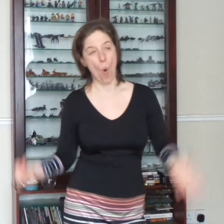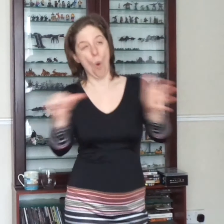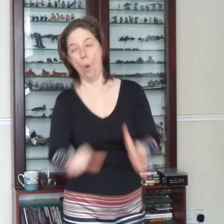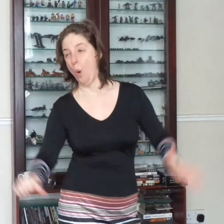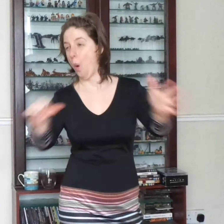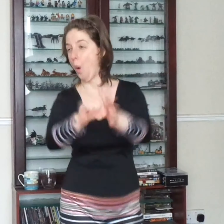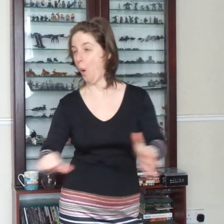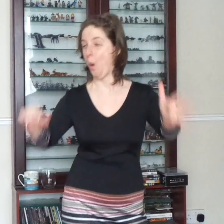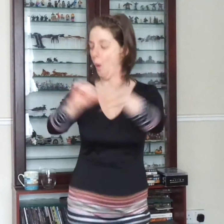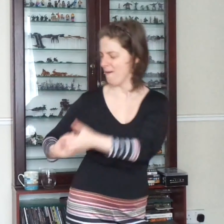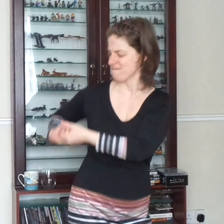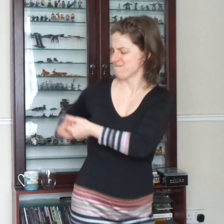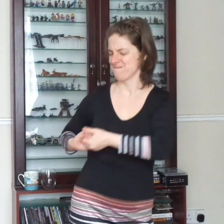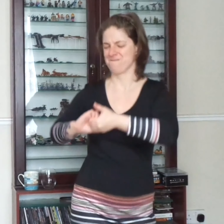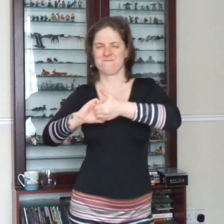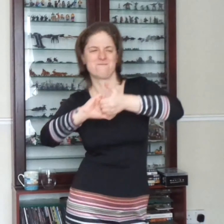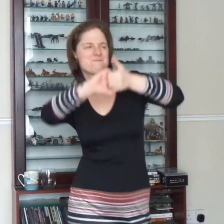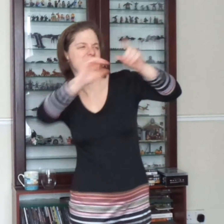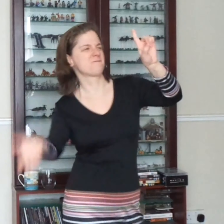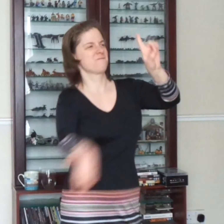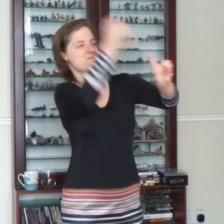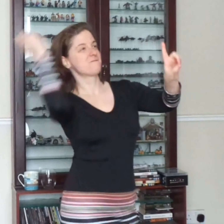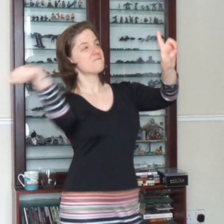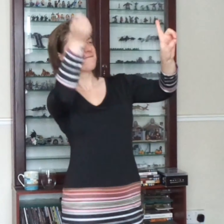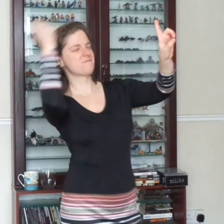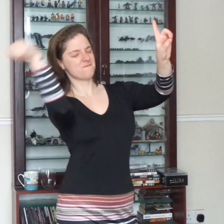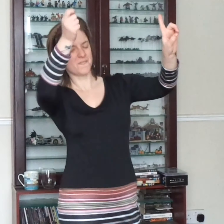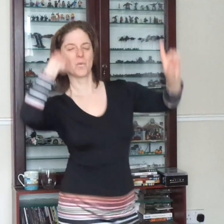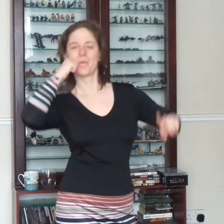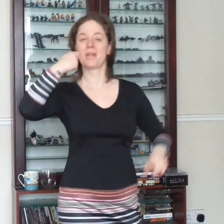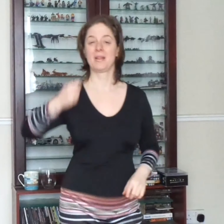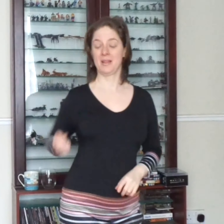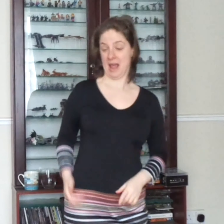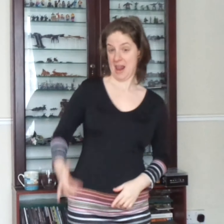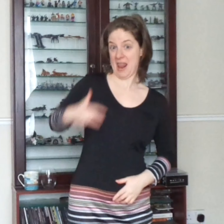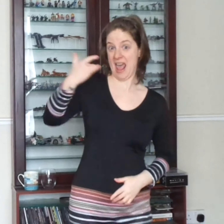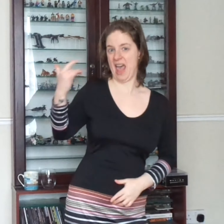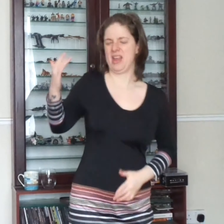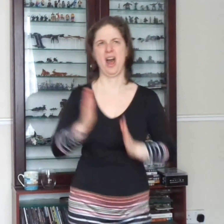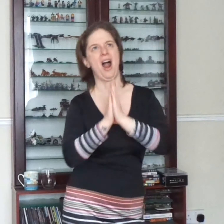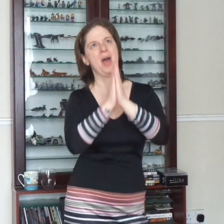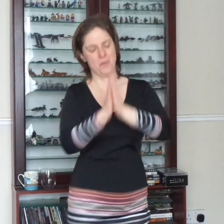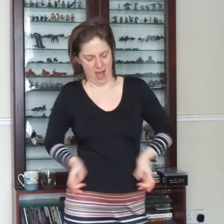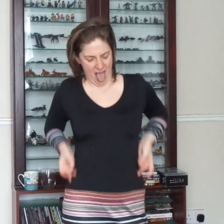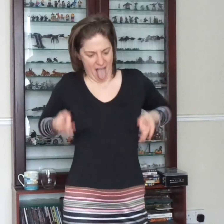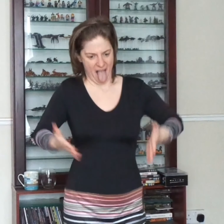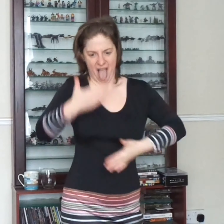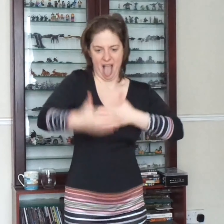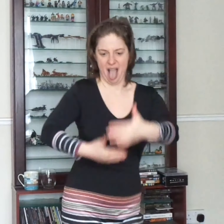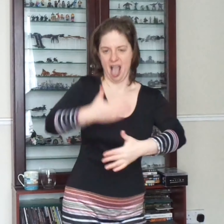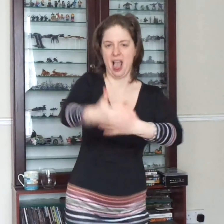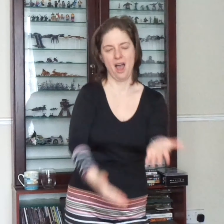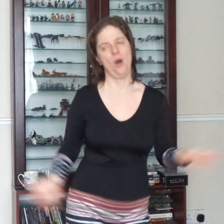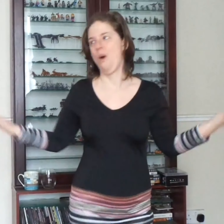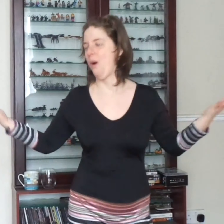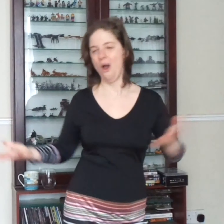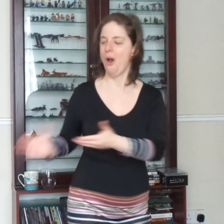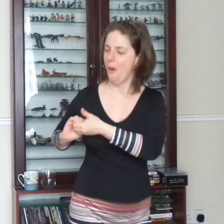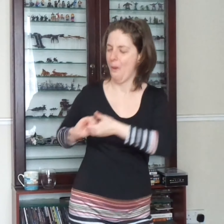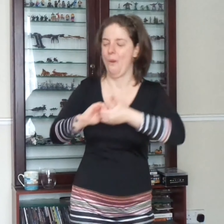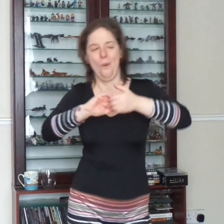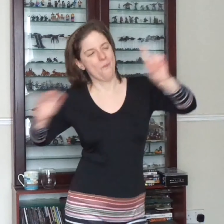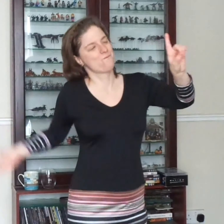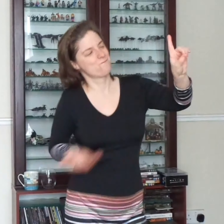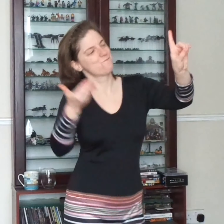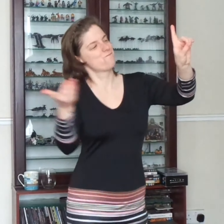Take my hand and we'll make it, I swear Whoa, livin' on a prayer